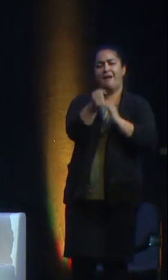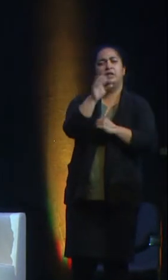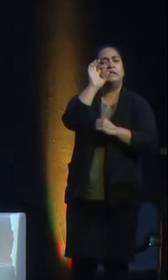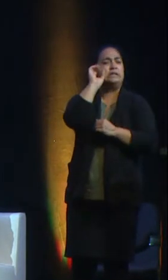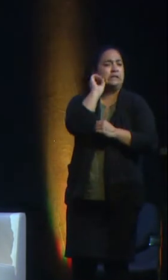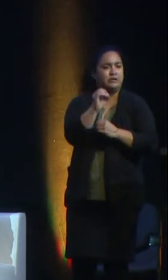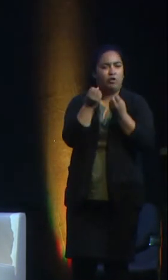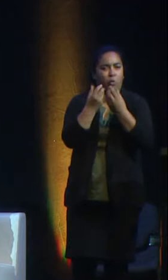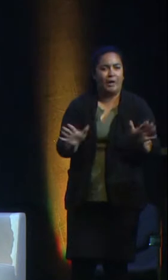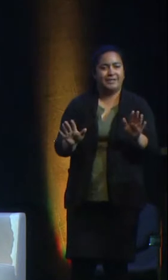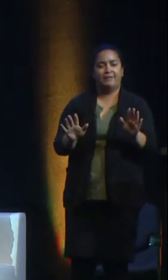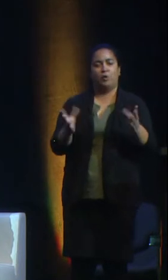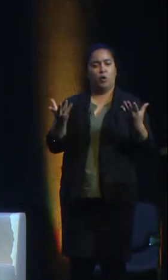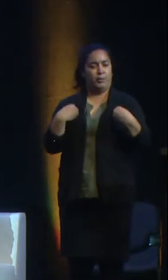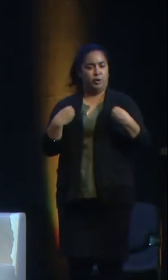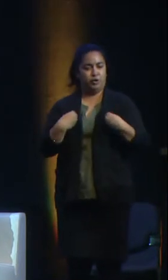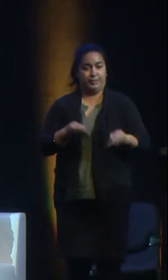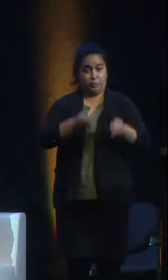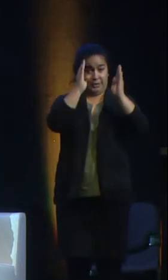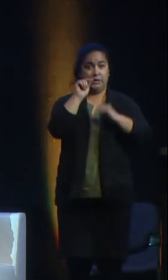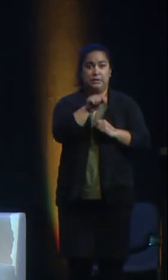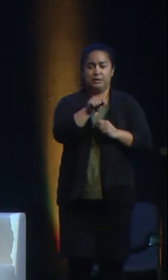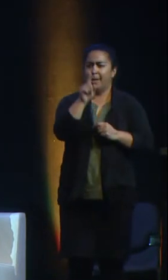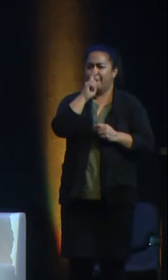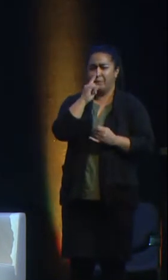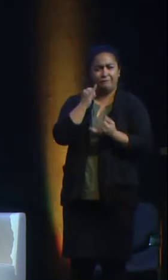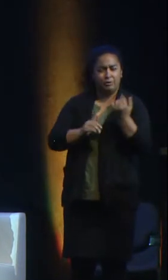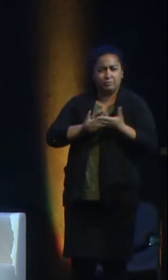buildings. This is something that people were very passionate about, something we can all